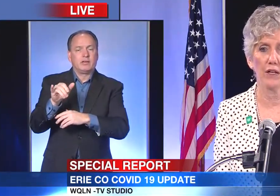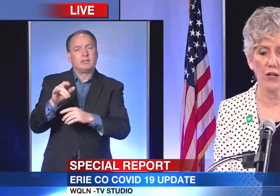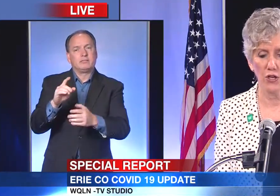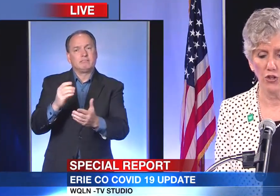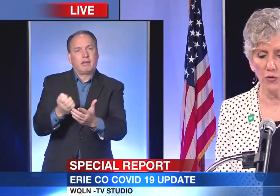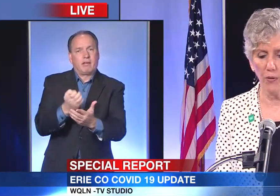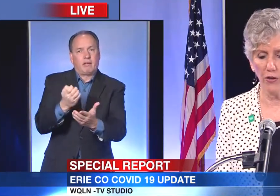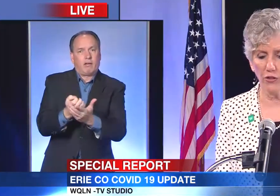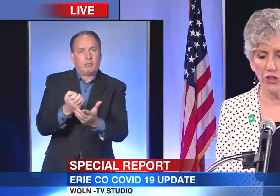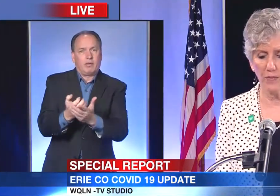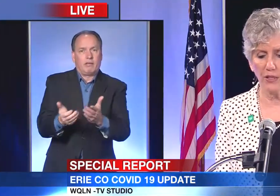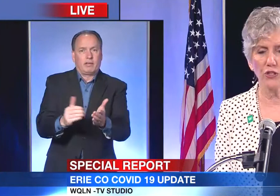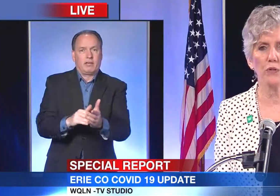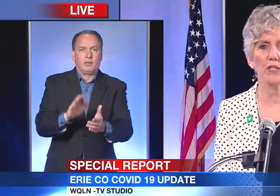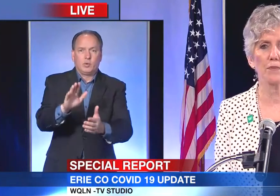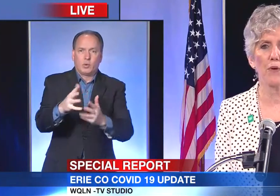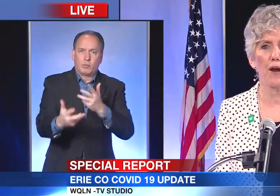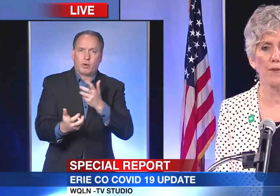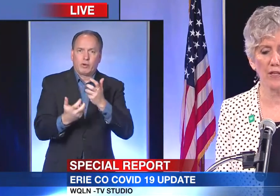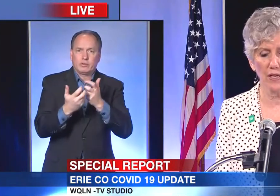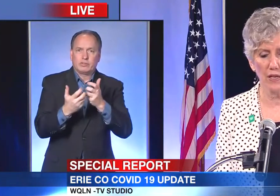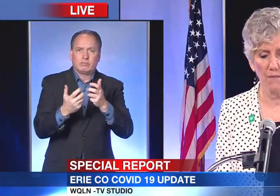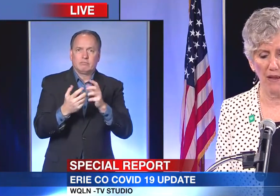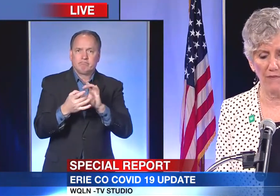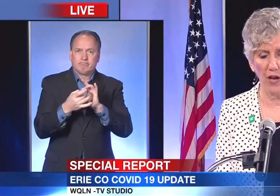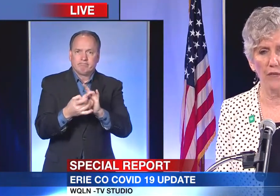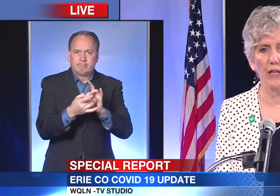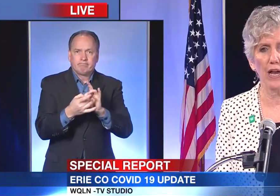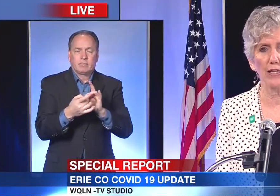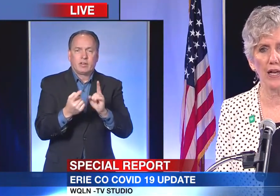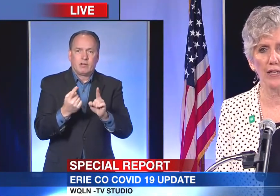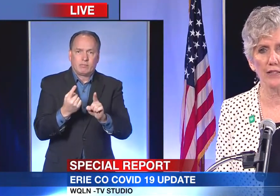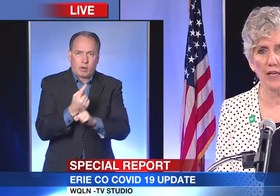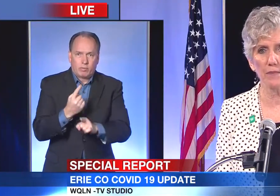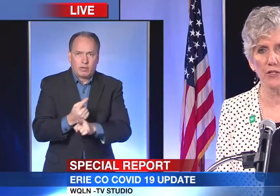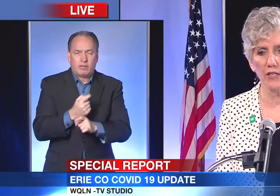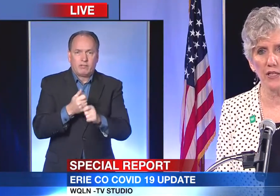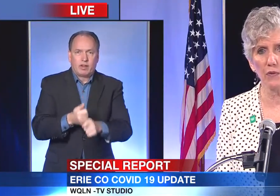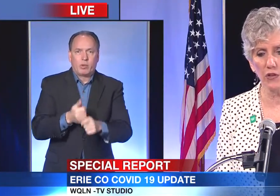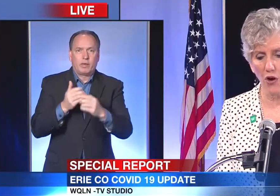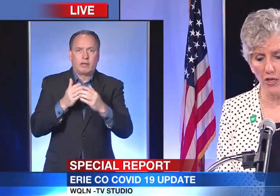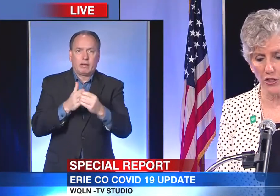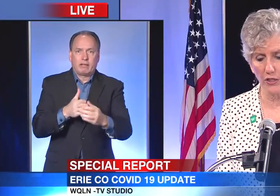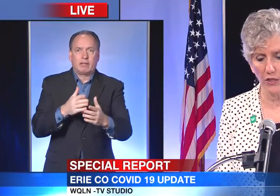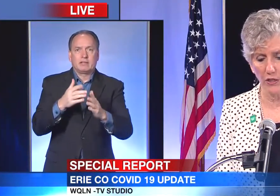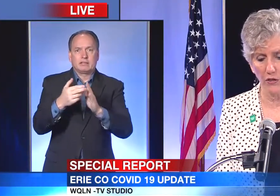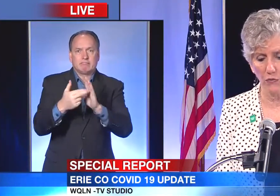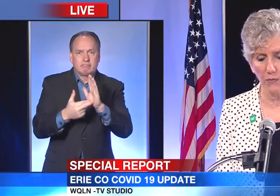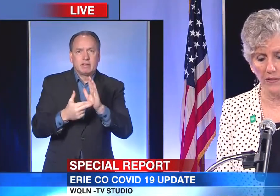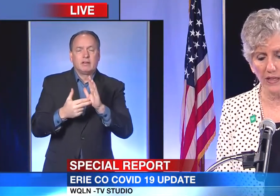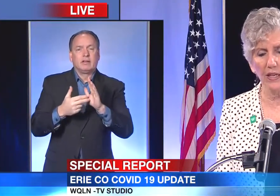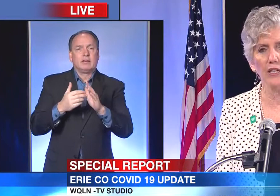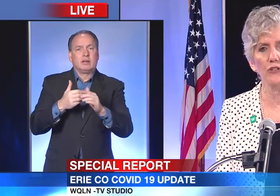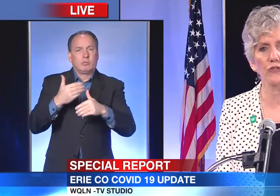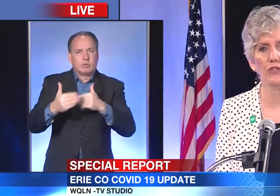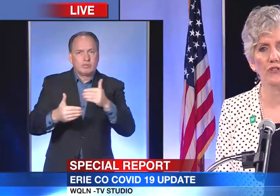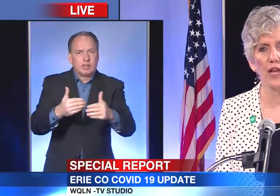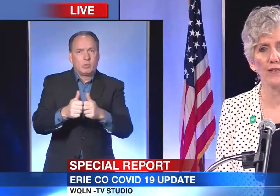START THE PROCESS OF REBUILDING ERIE COUNTY'S ECONOMY AGAIN. YOUR PARTNERSHIP IN DOING THIS PROPERLY BY FOLLOWING GUIDELINES